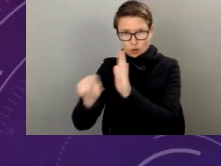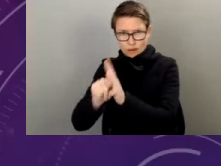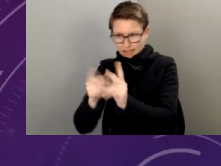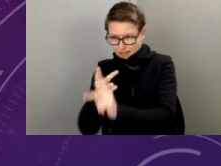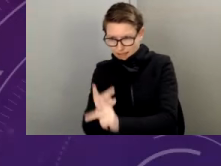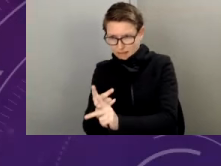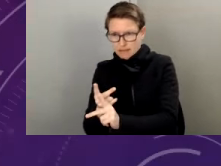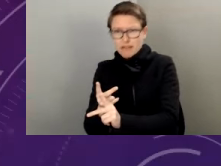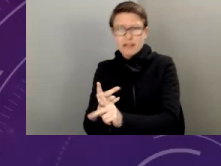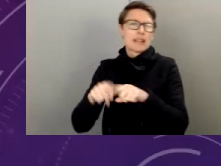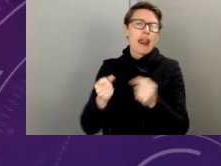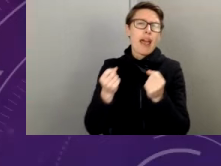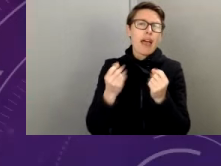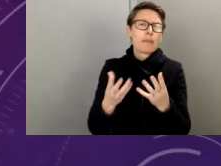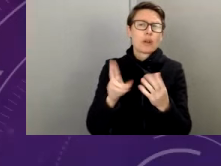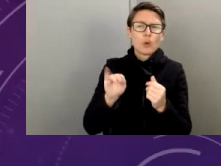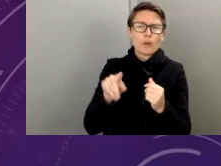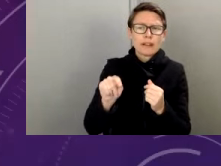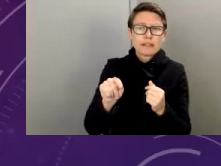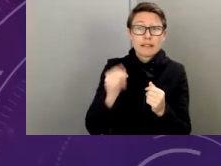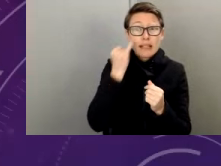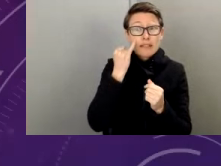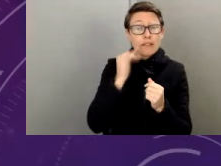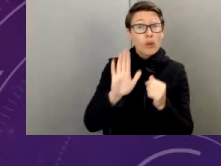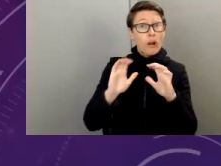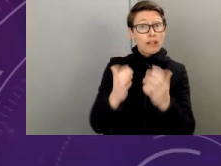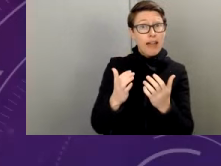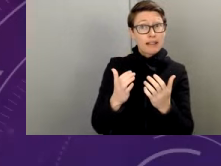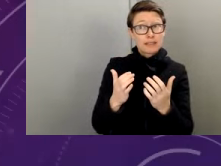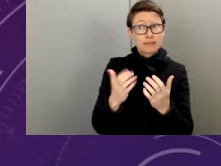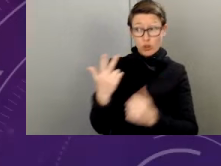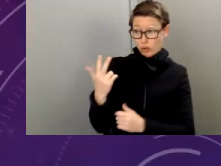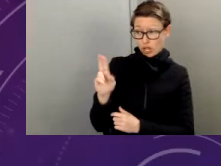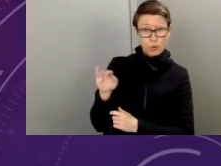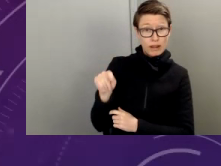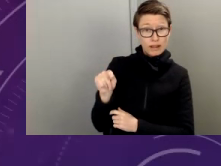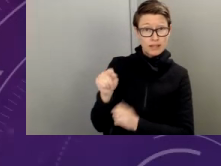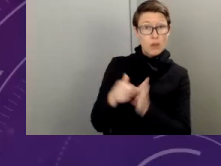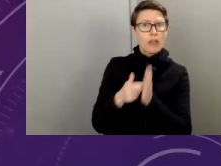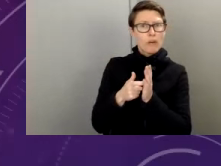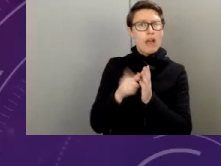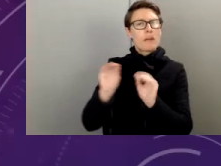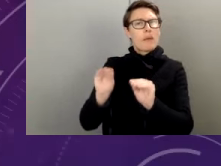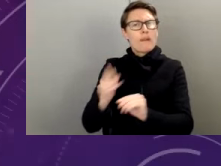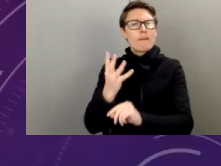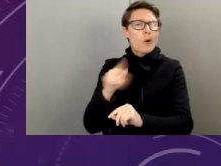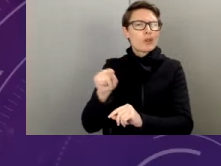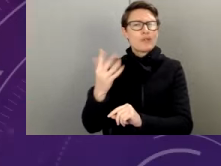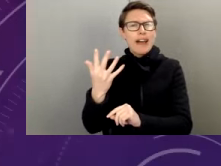So if your classes, say, a three unit, you would need at least four or five items. It's a two unit. It's like 3 to 4 items, things like that.